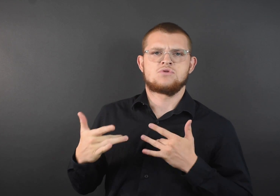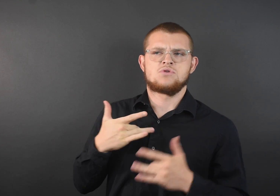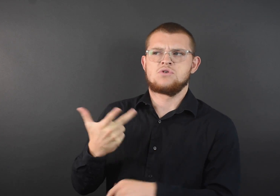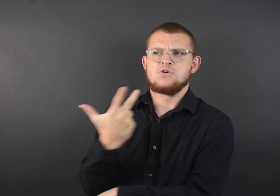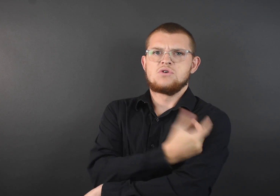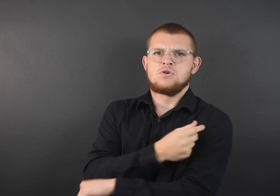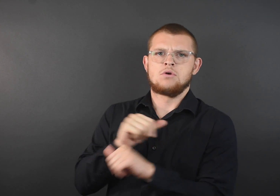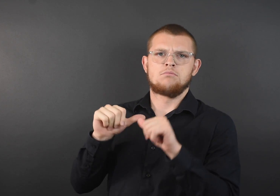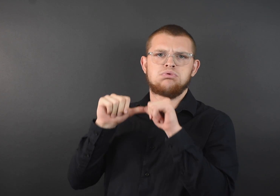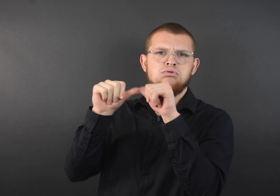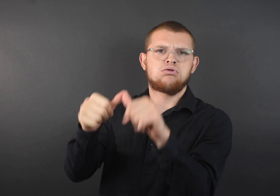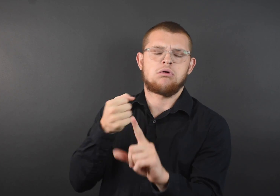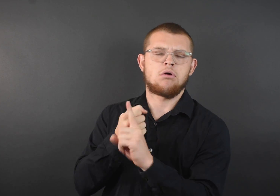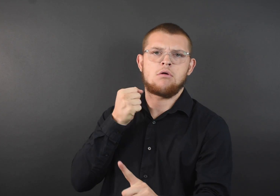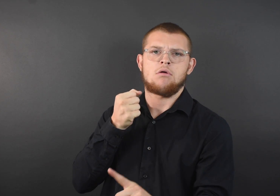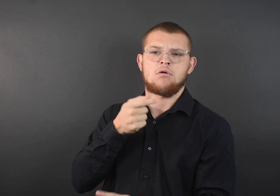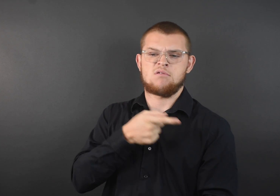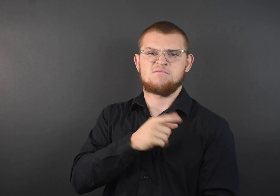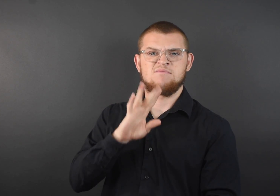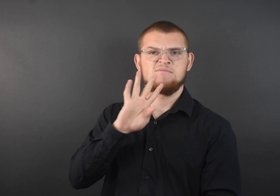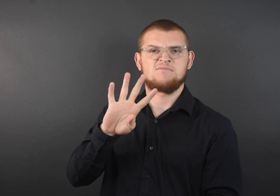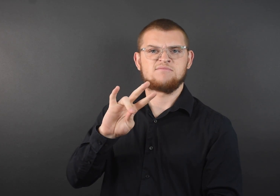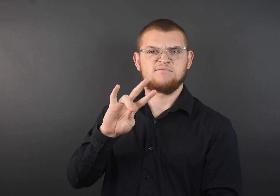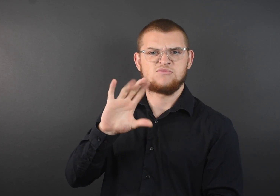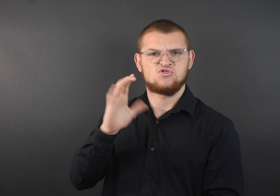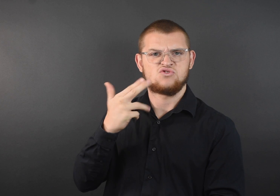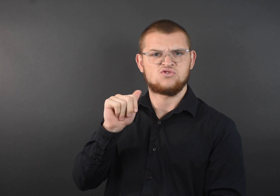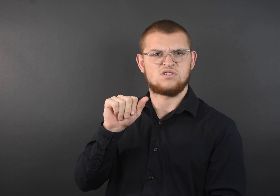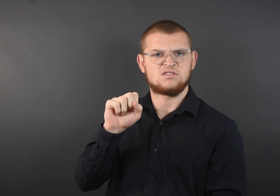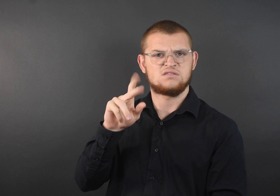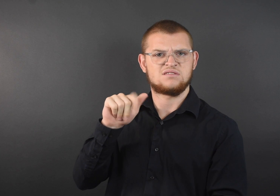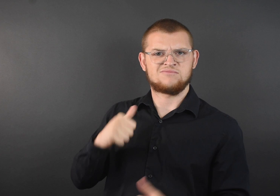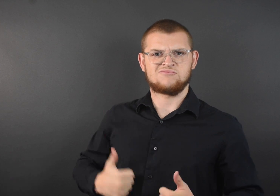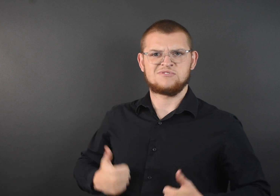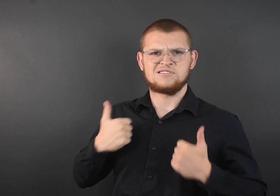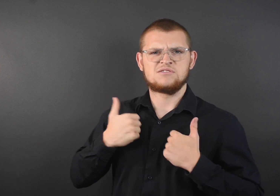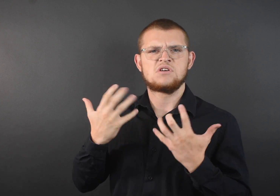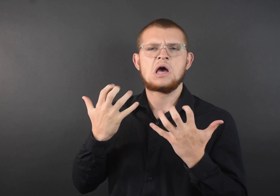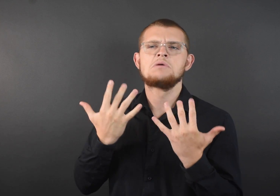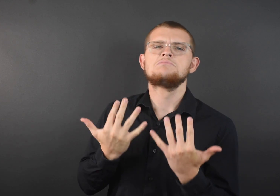Concerned about long-term side effects, the 47-year-old Chaska resident wanted to at least